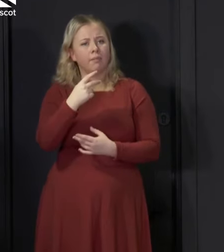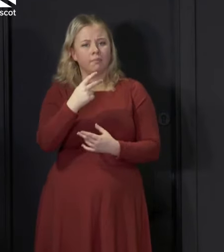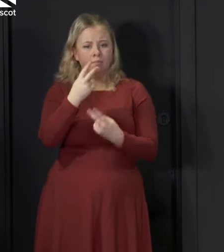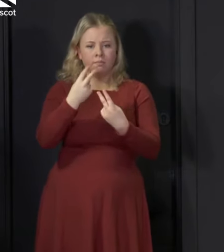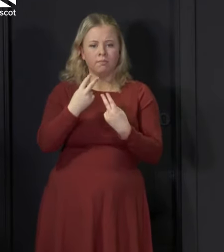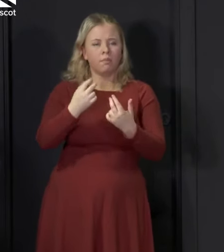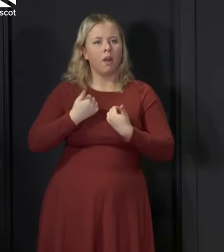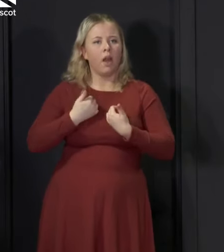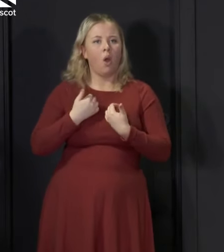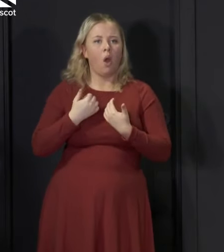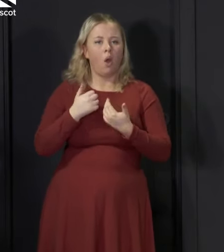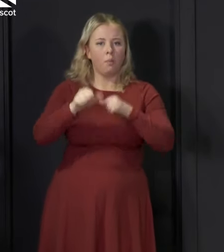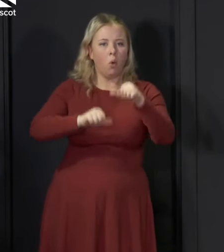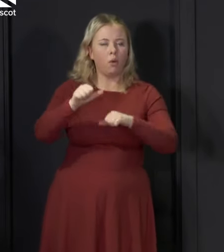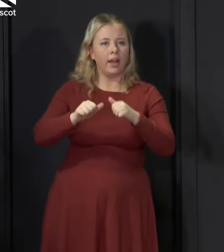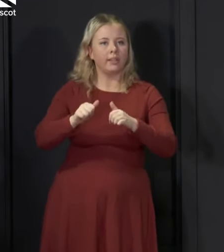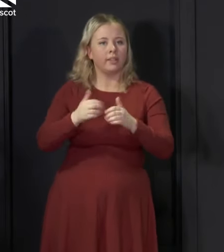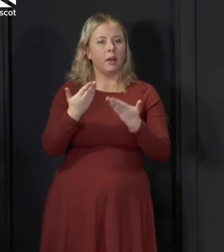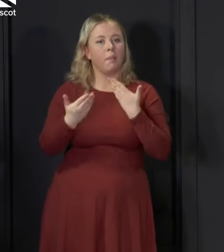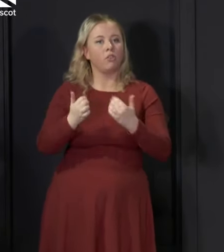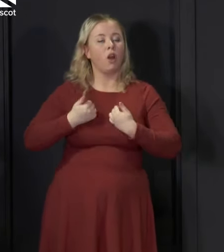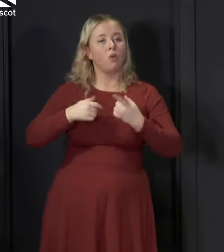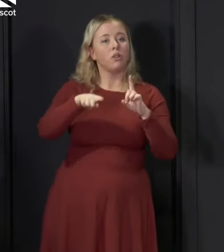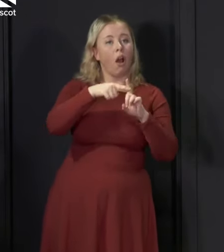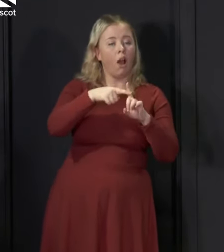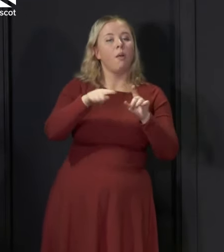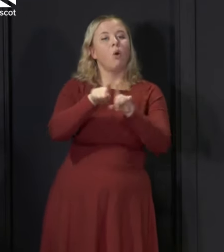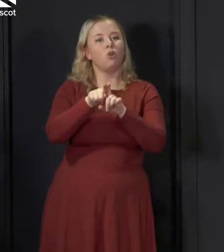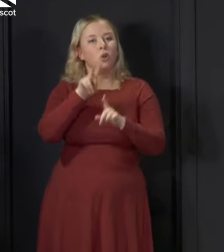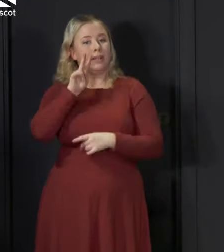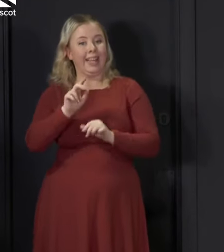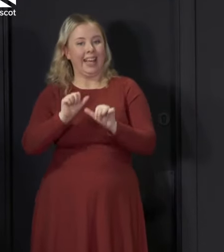we set ourselves, but crucially, also allow us to say what the next steps in our testing